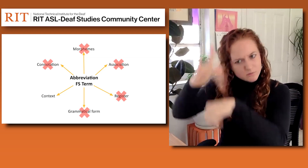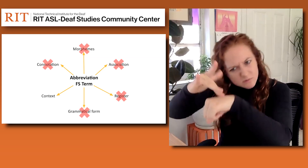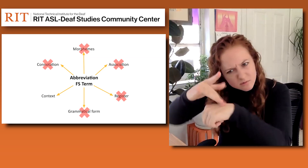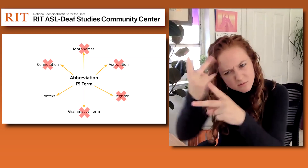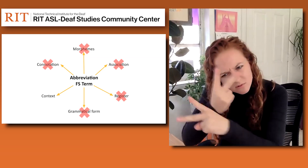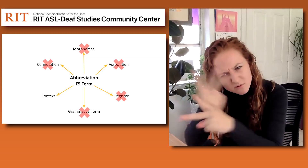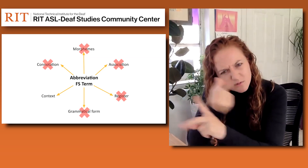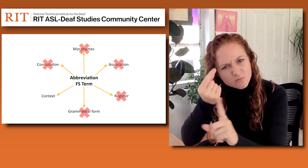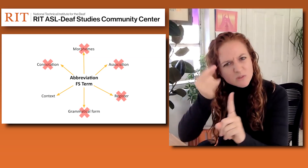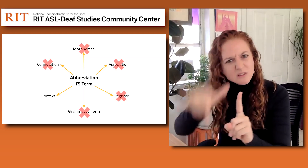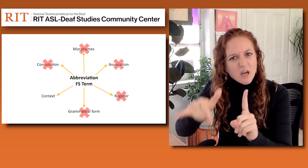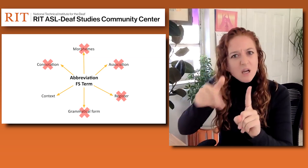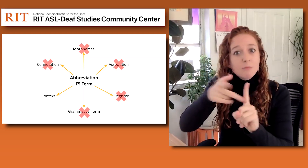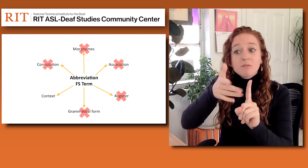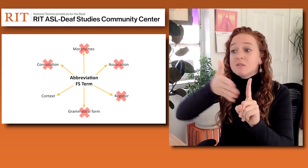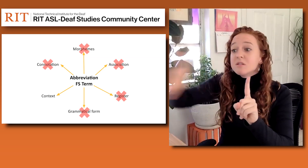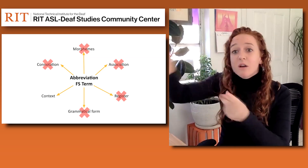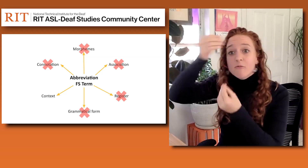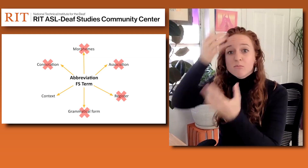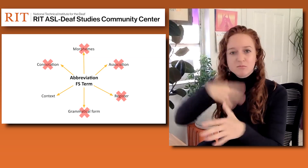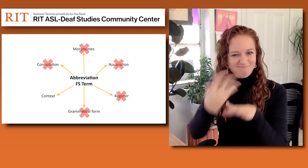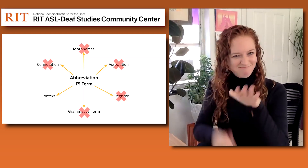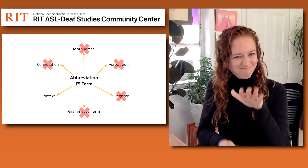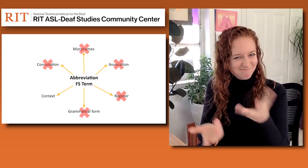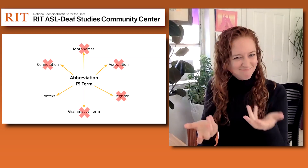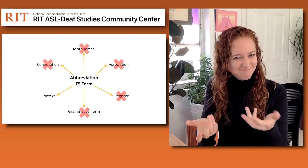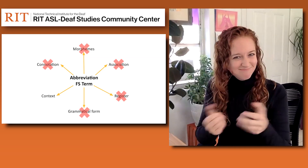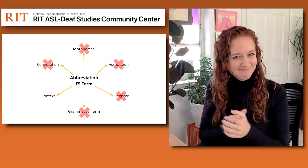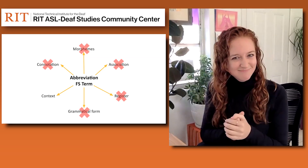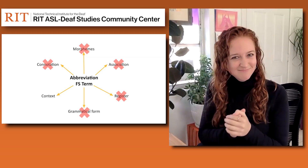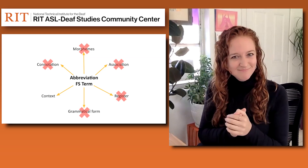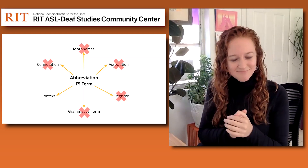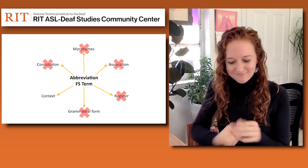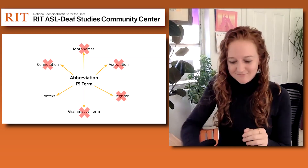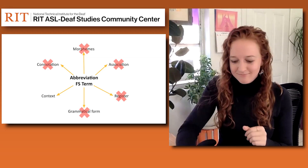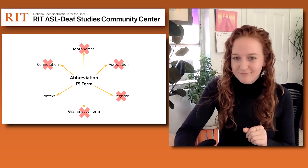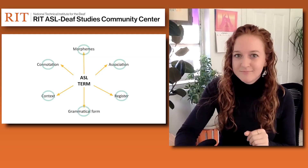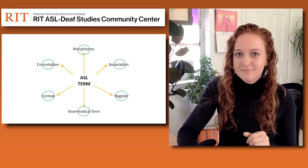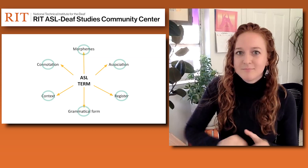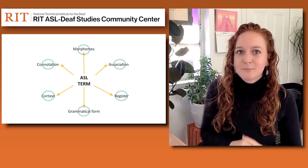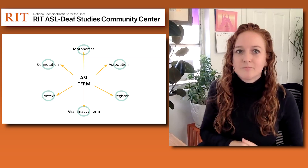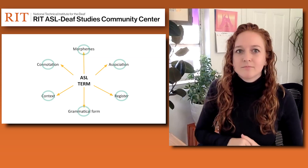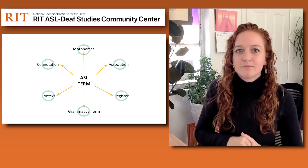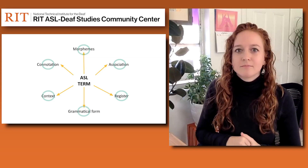It stops you, and then your brain has to try to figure out what that initialized sign means.